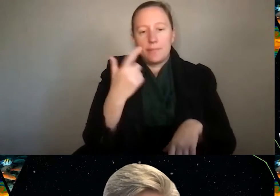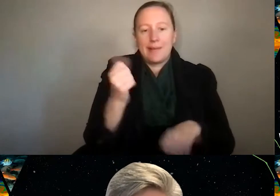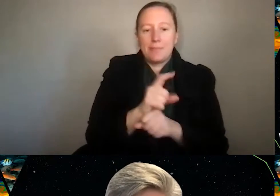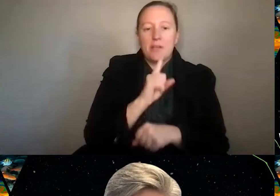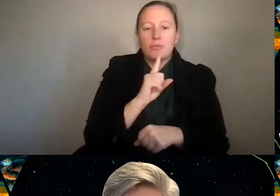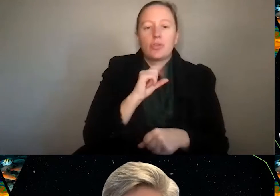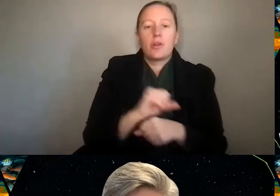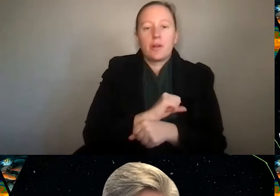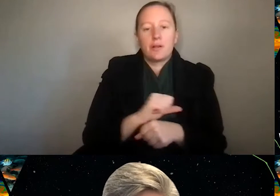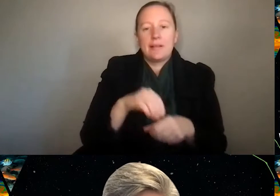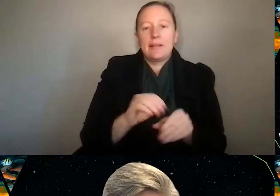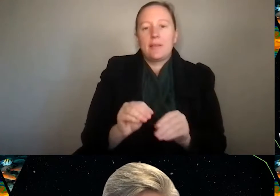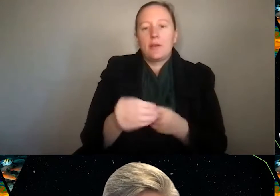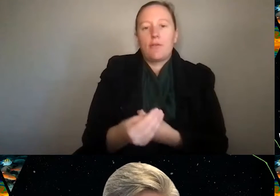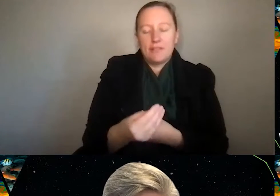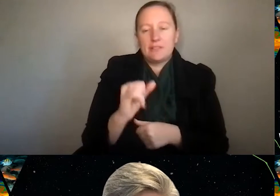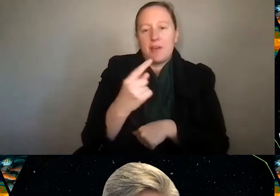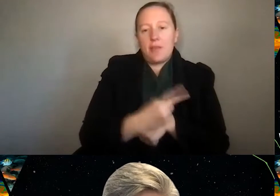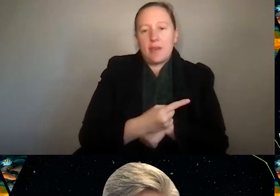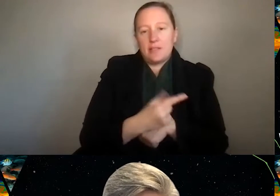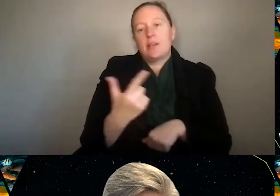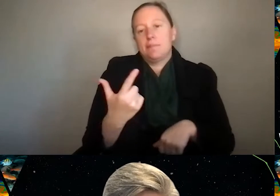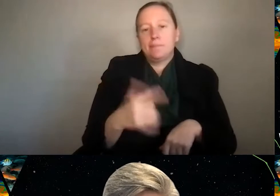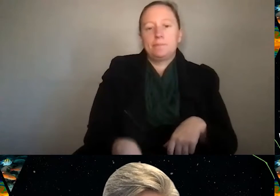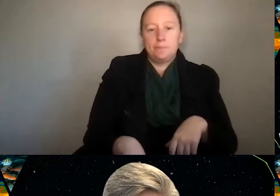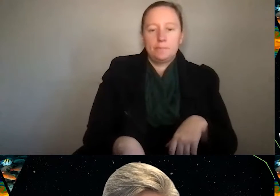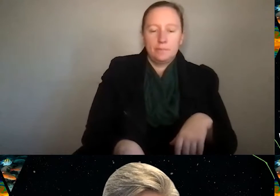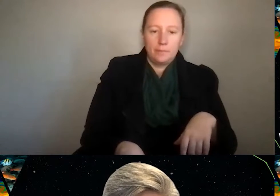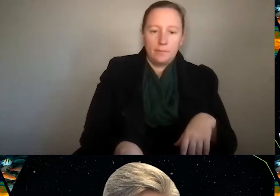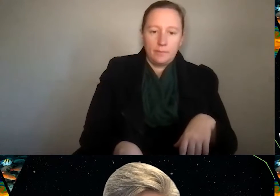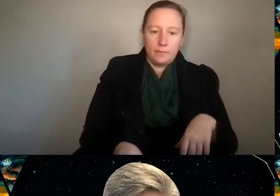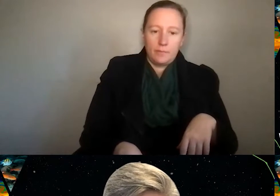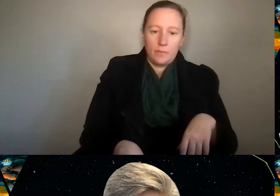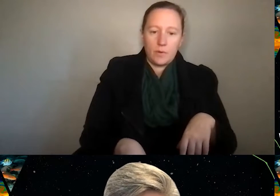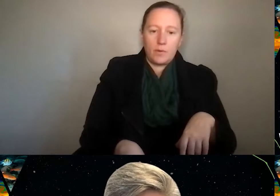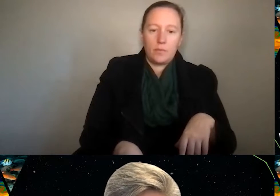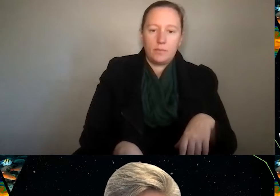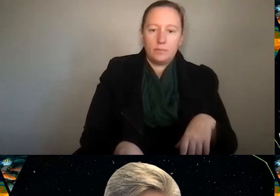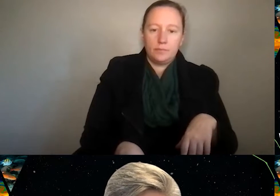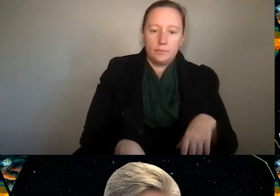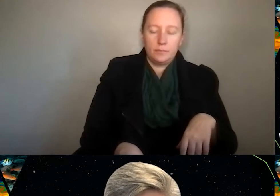actually in the office on that particular day. But to your question,